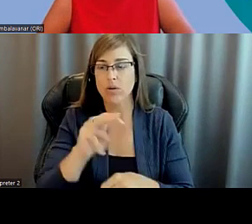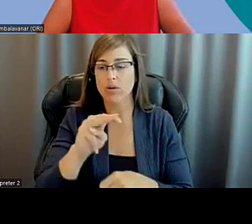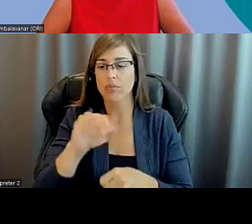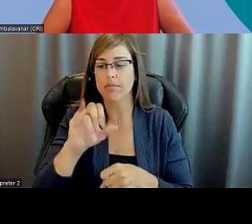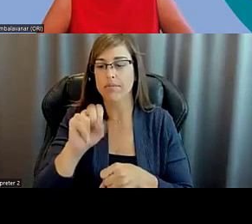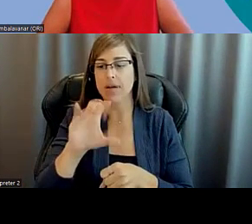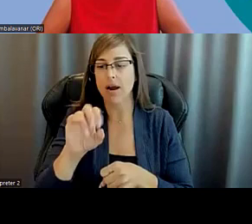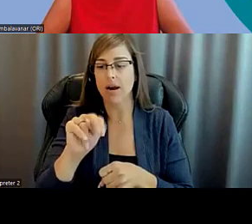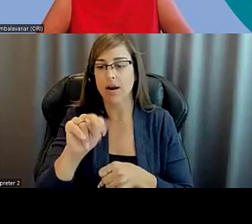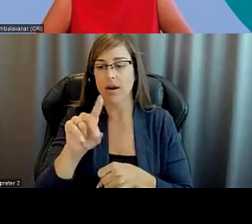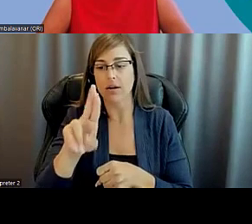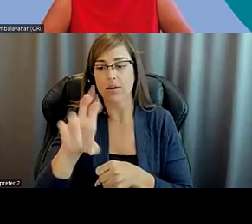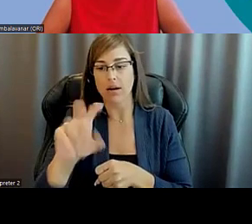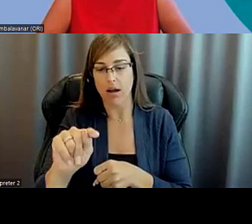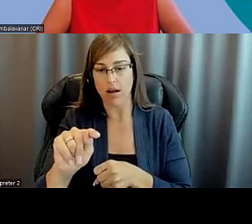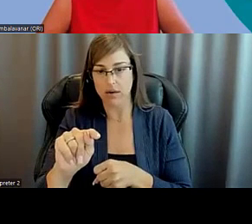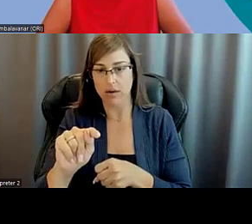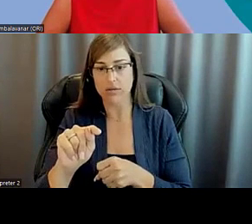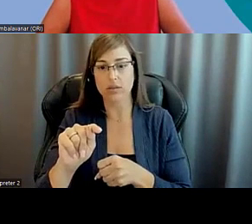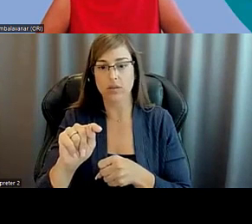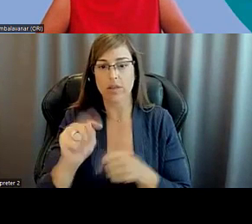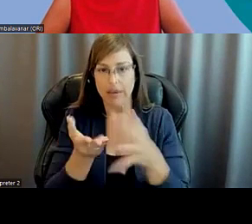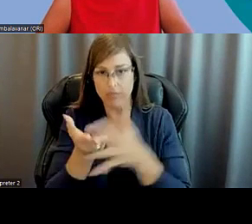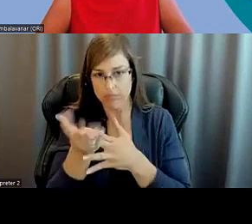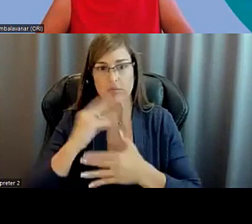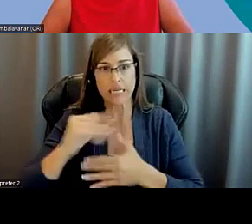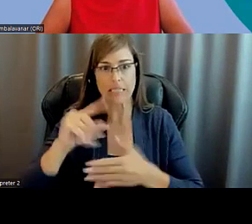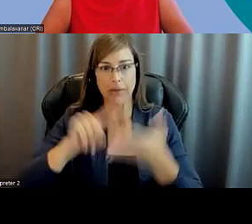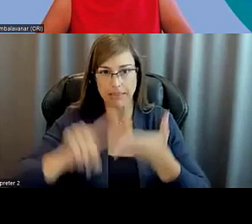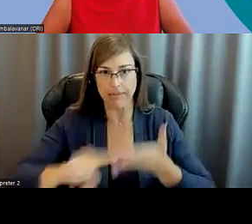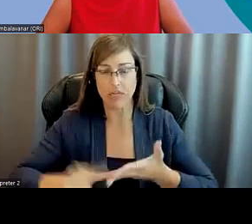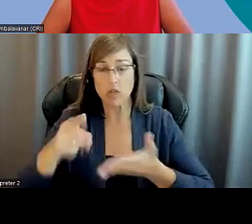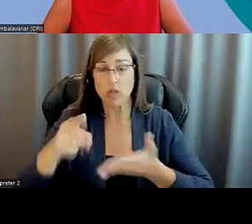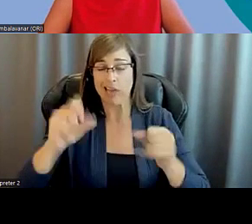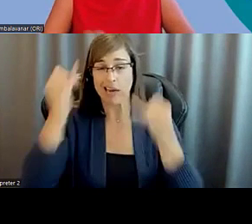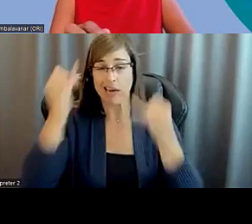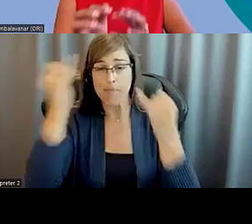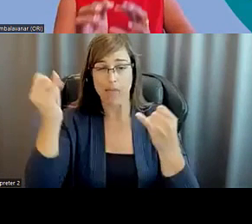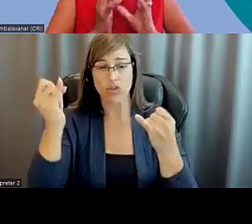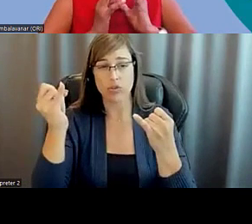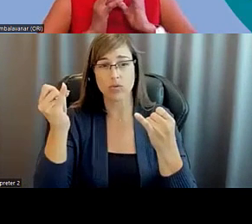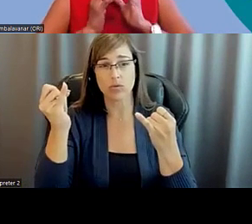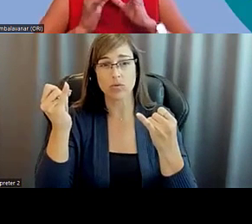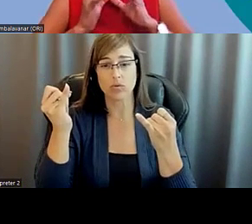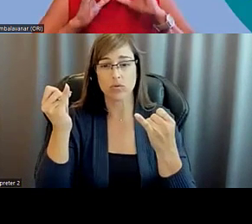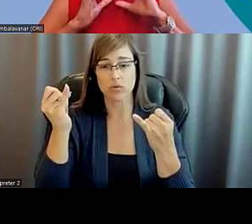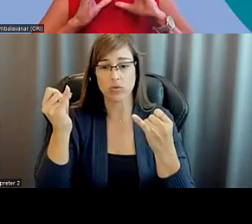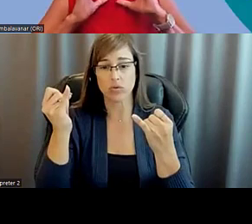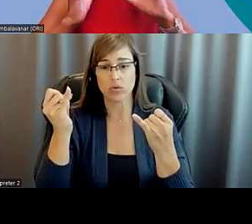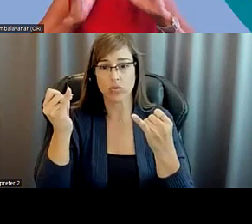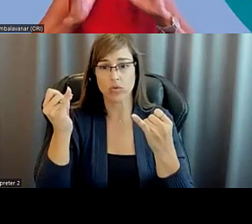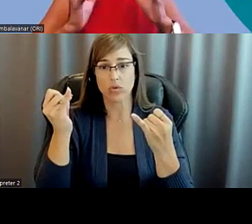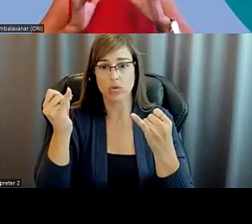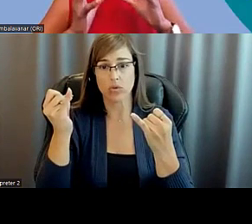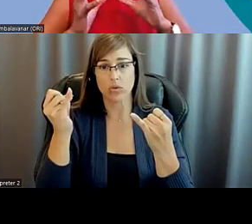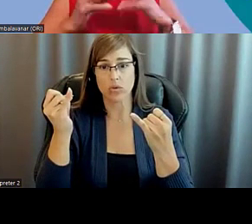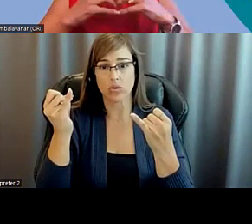that went through investigation, so you can imagine the research integrity